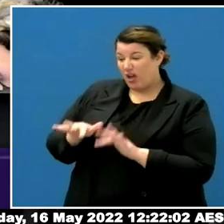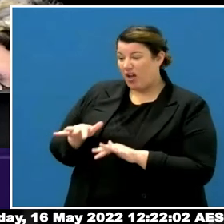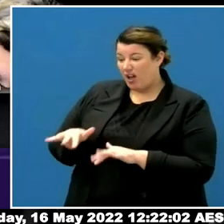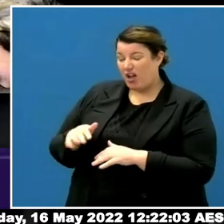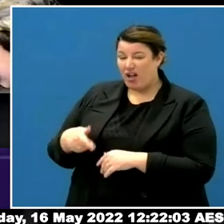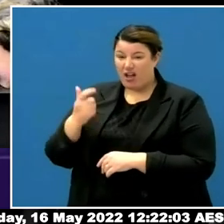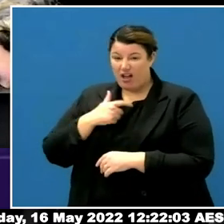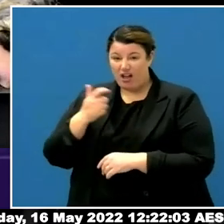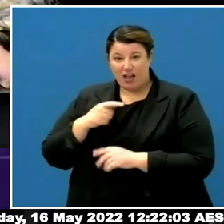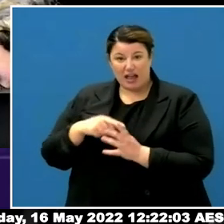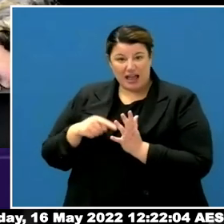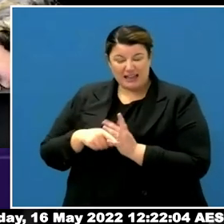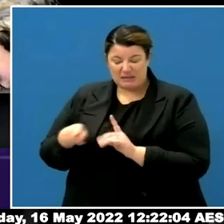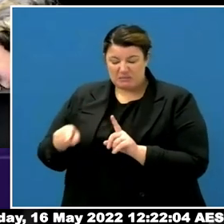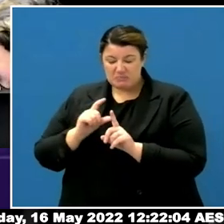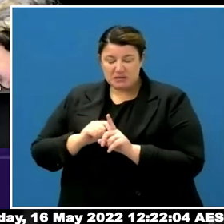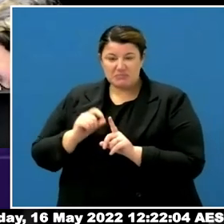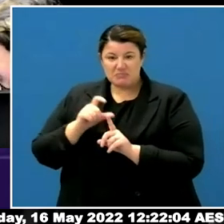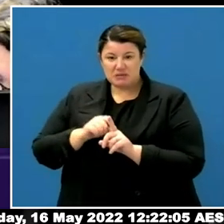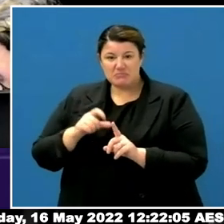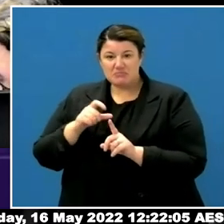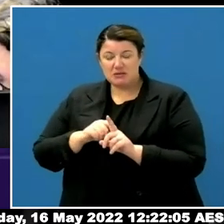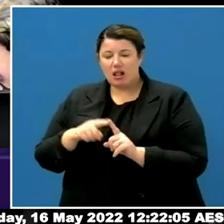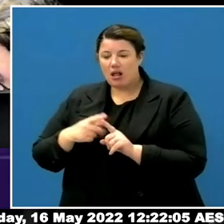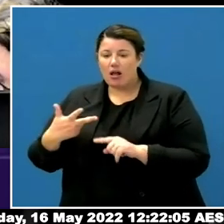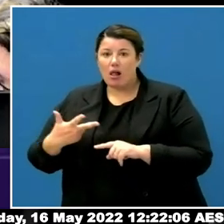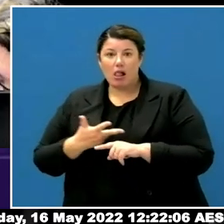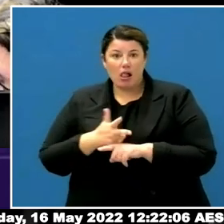by driving him to McDonald's and asking him if he wanted McDonalds.